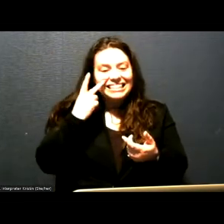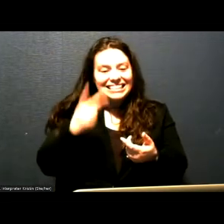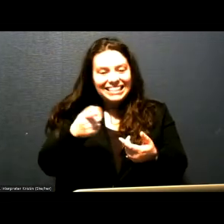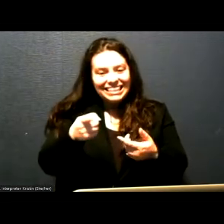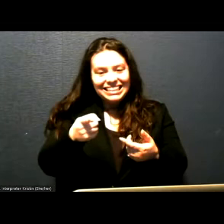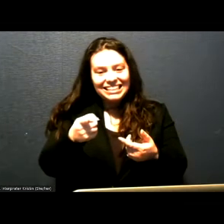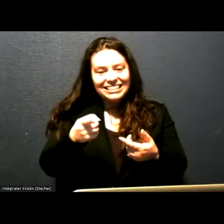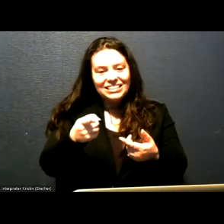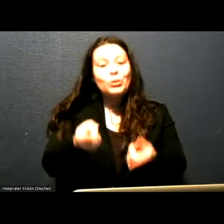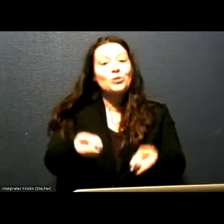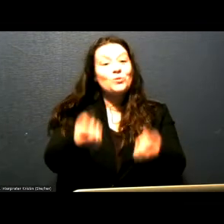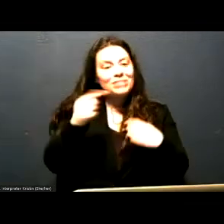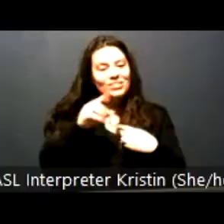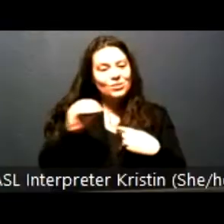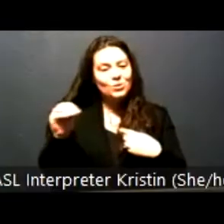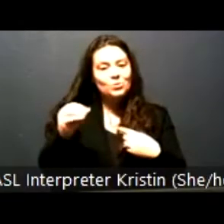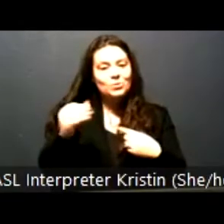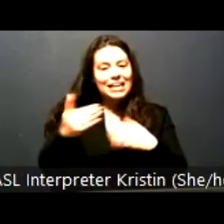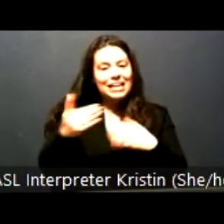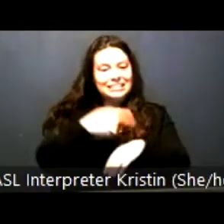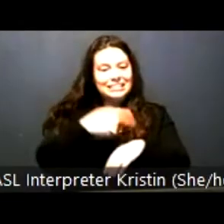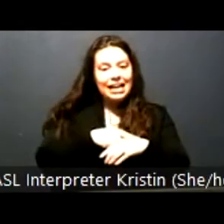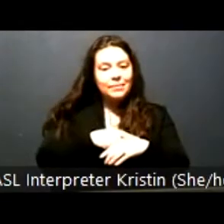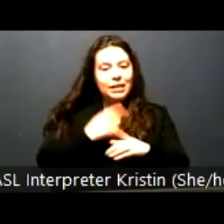definitely hang out by that window because we'll get a really nice up close, um,